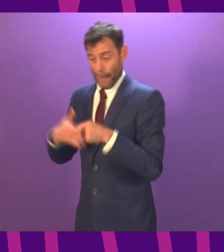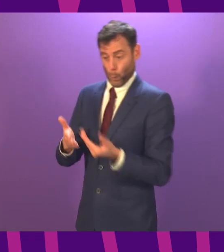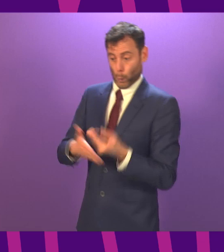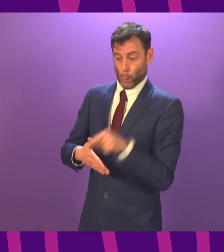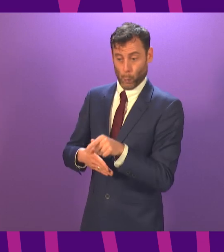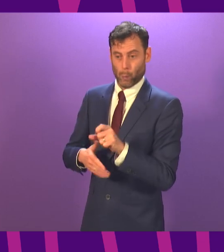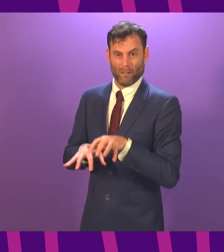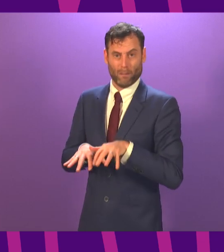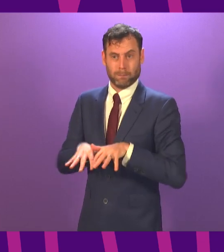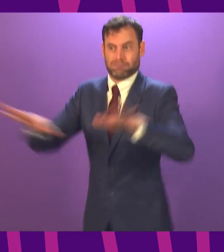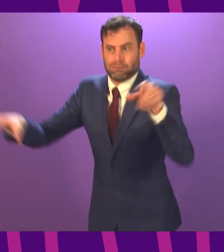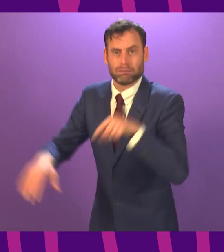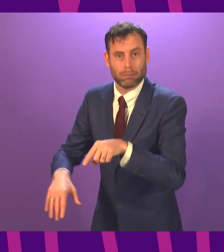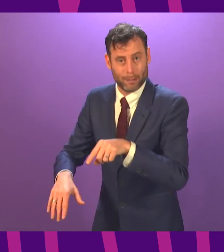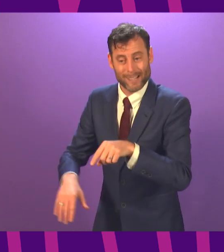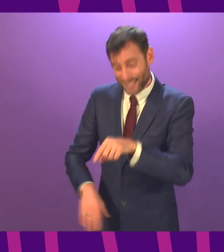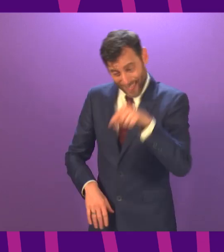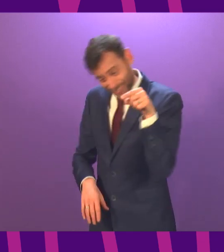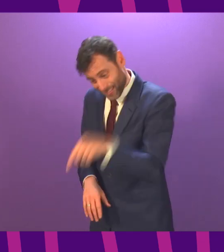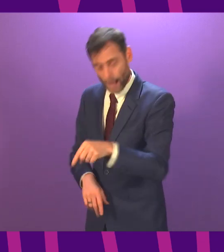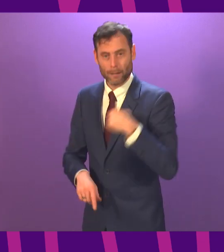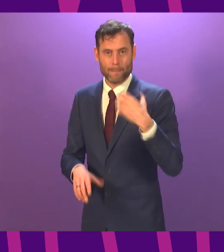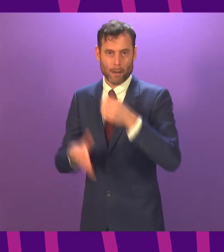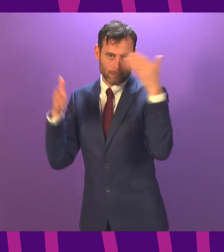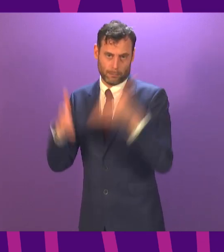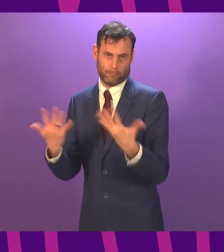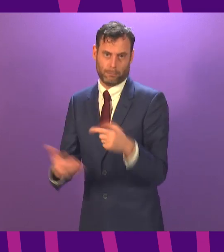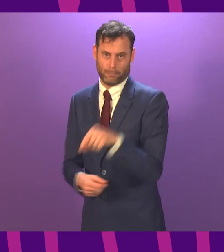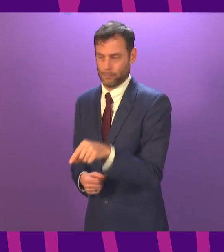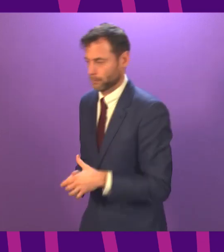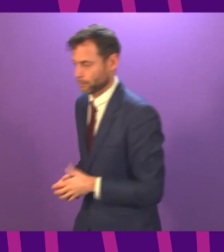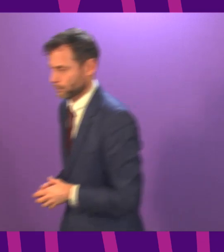owe to the people of Scotland is to keep our focus on what we must do now, every single day.